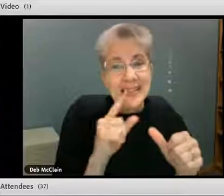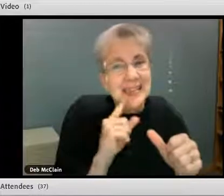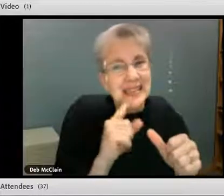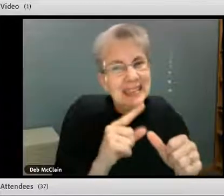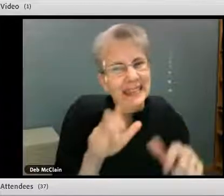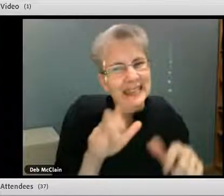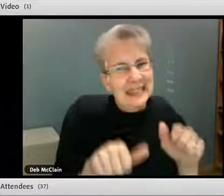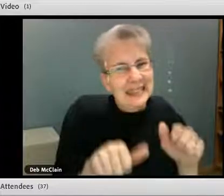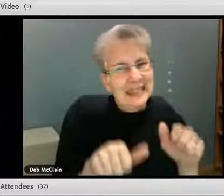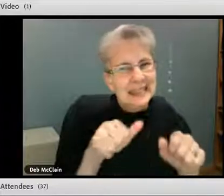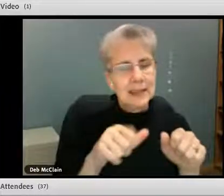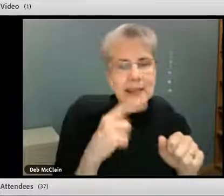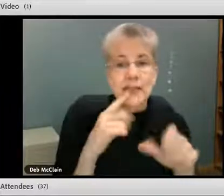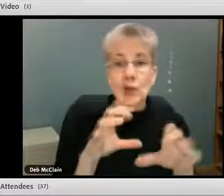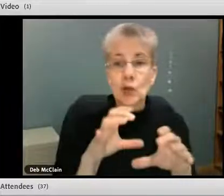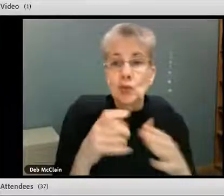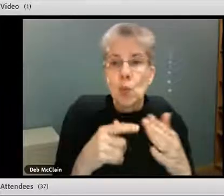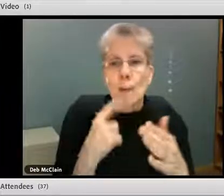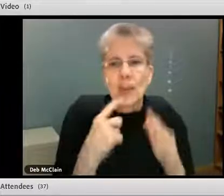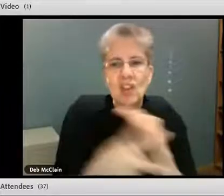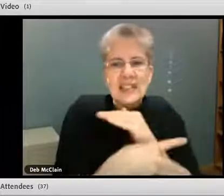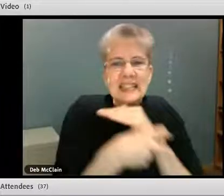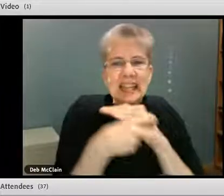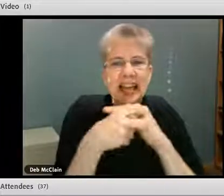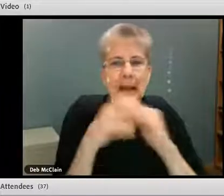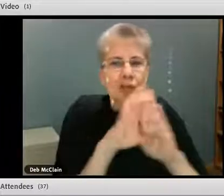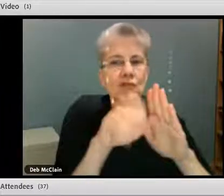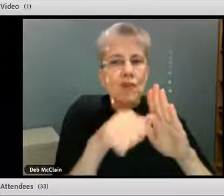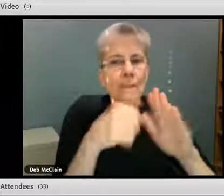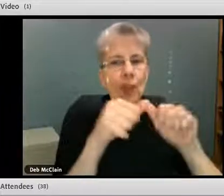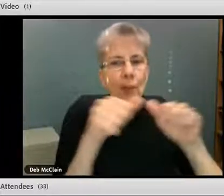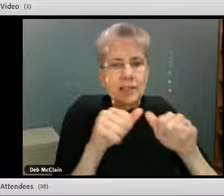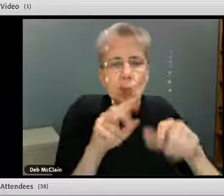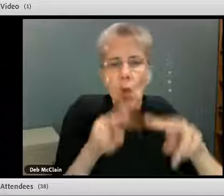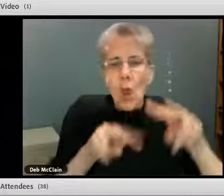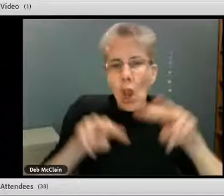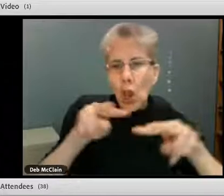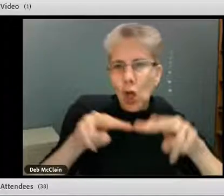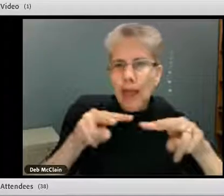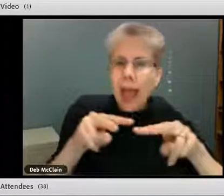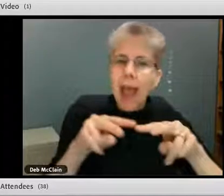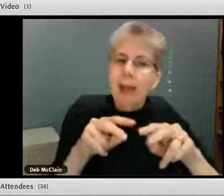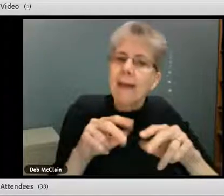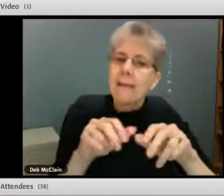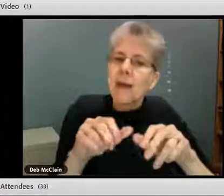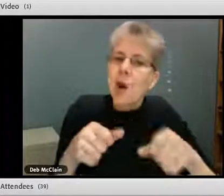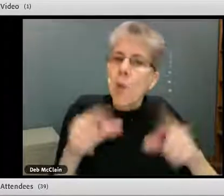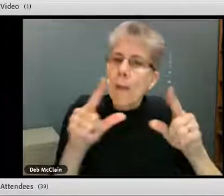but they're stealing images from other places. We're gonna look at good sites today and just kind of keep in mind that you want to make sure you're following